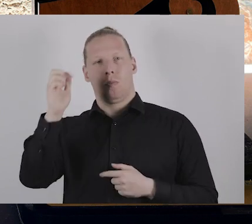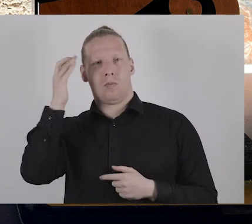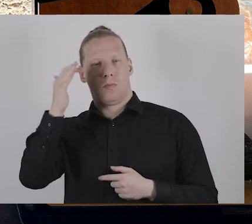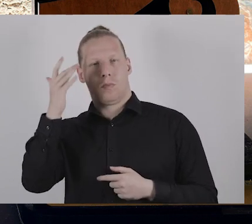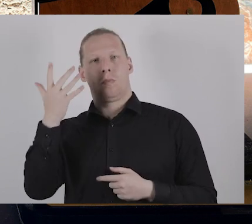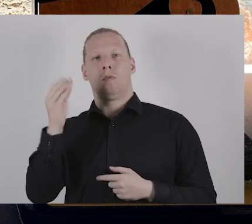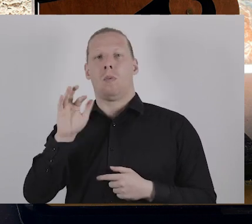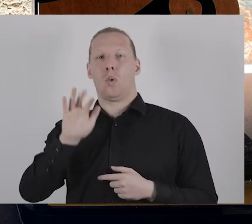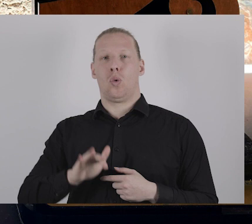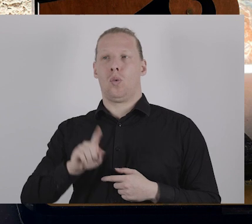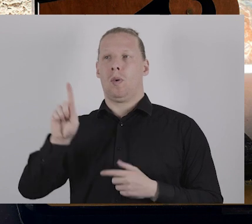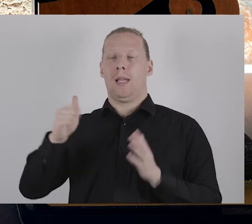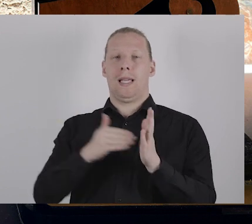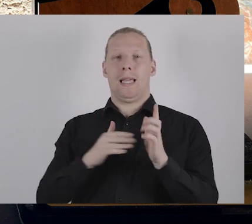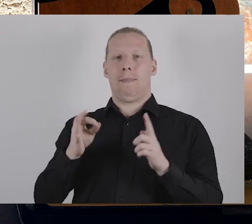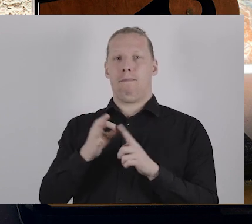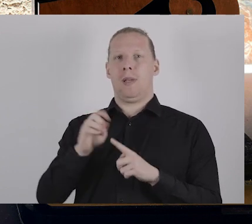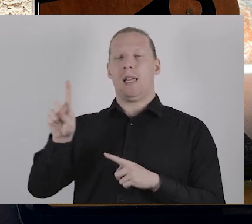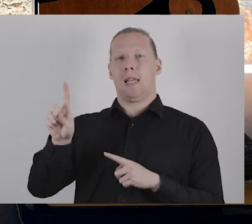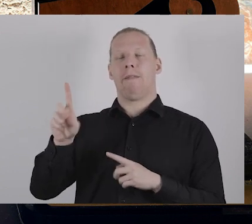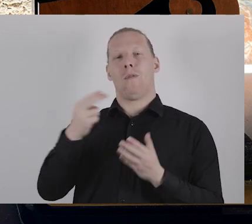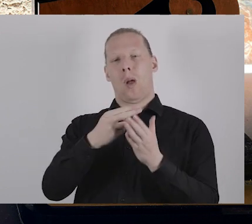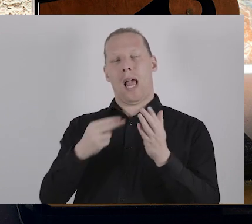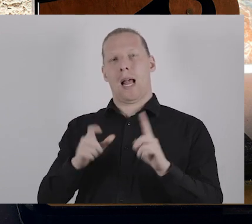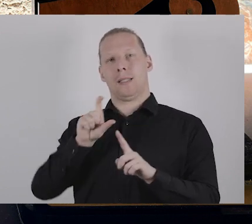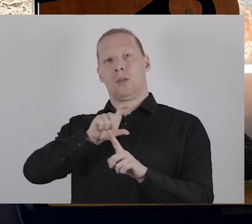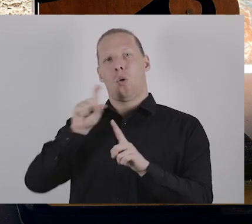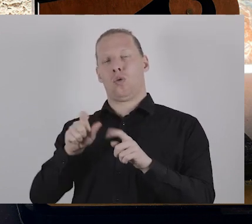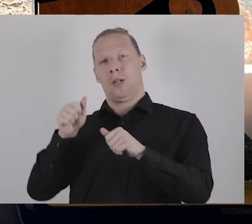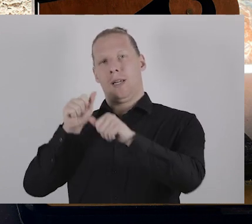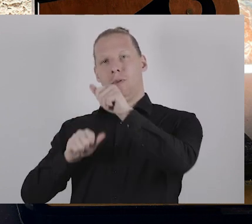we will now hear from the Minister for Arts, Culture and Heritage, Carmel Sepuloni.